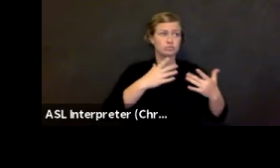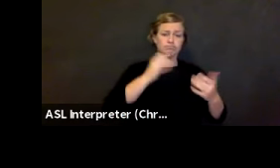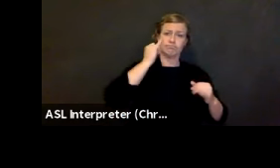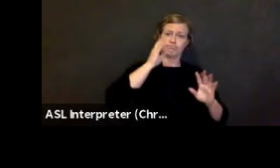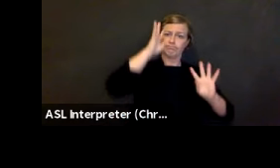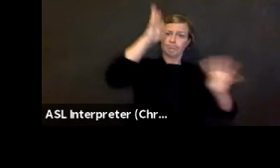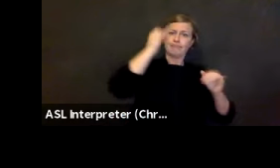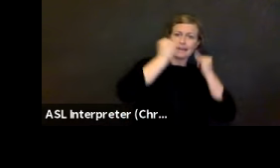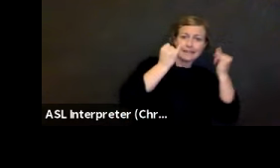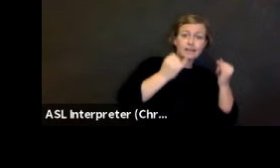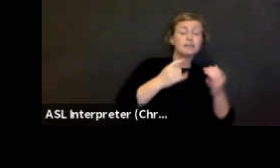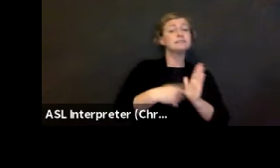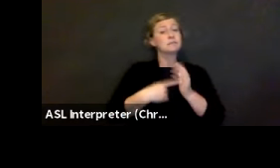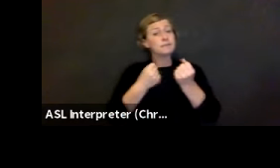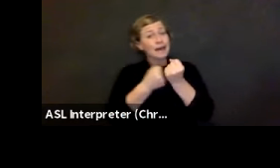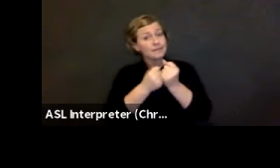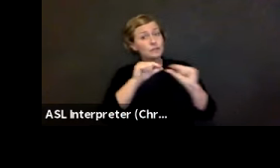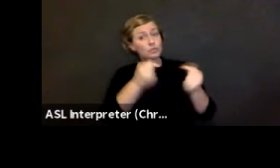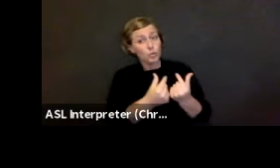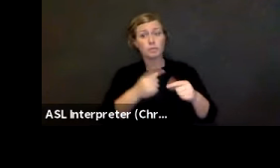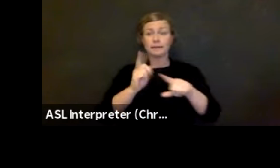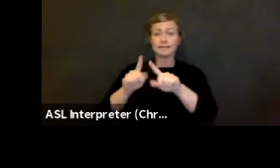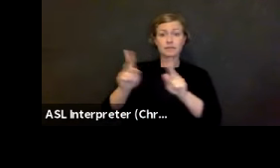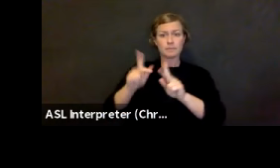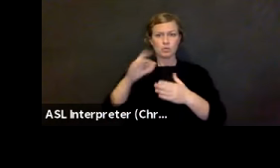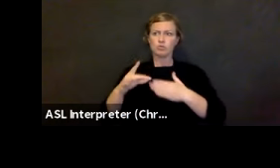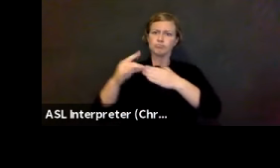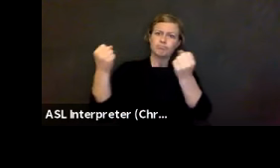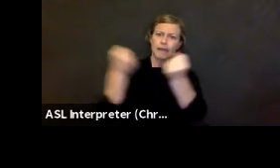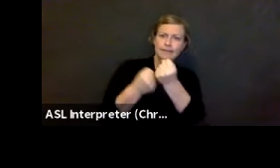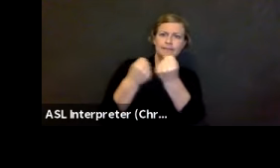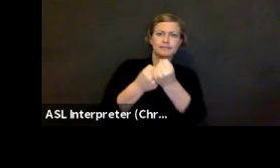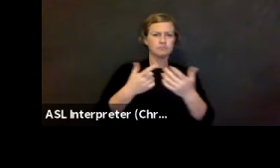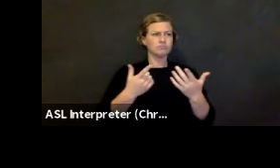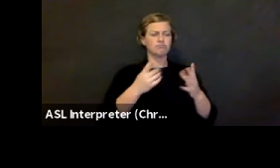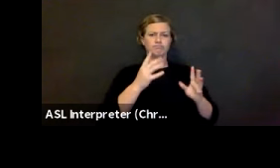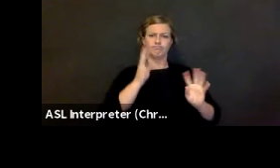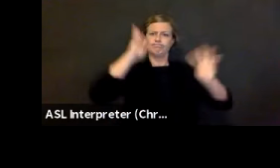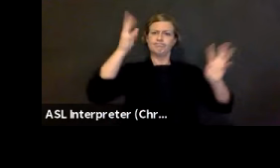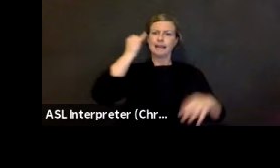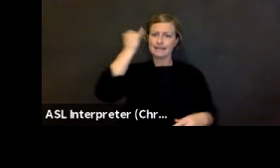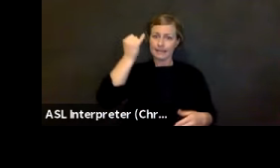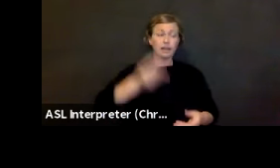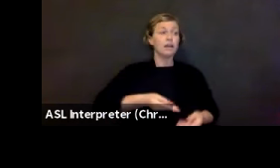for you. So ideas are generated by concerned citizens, advocacy groups or legislative